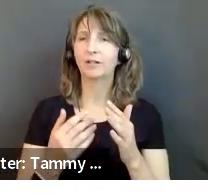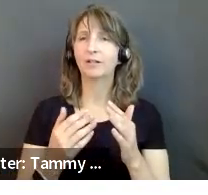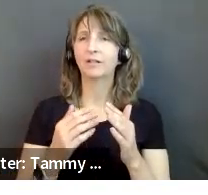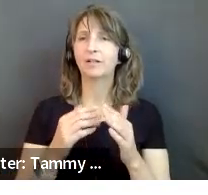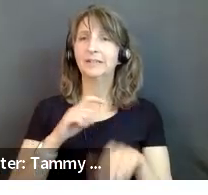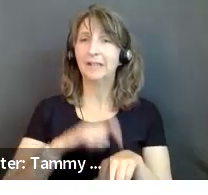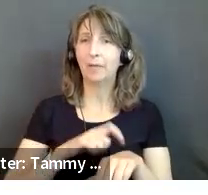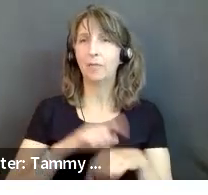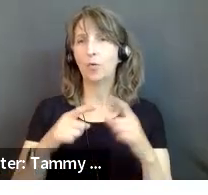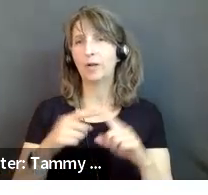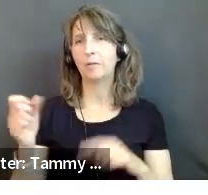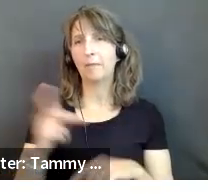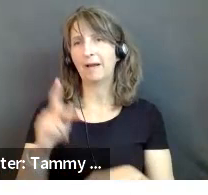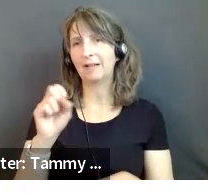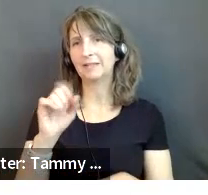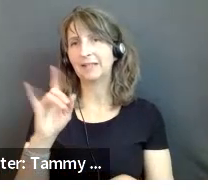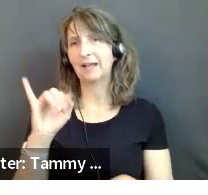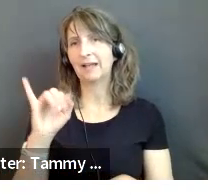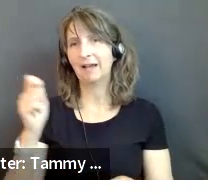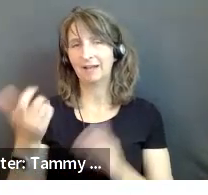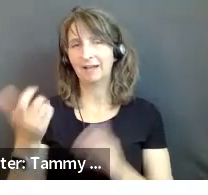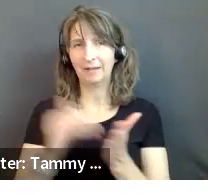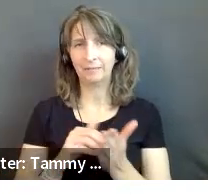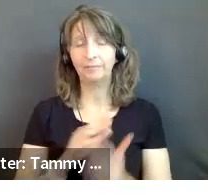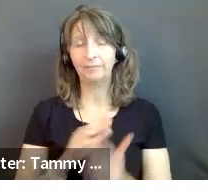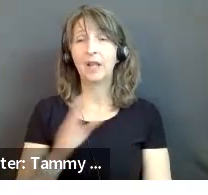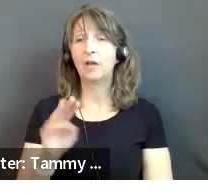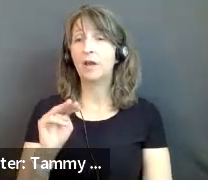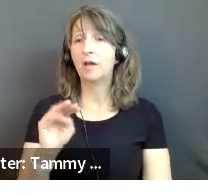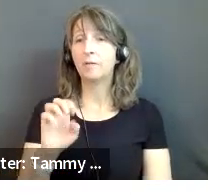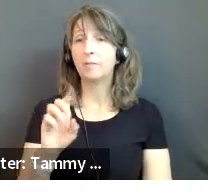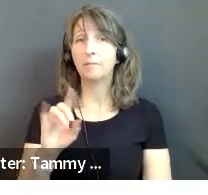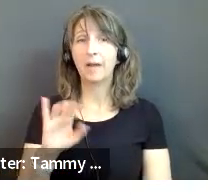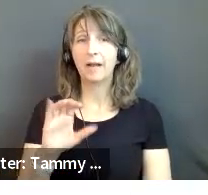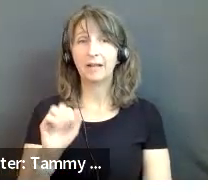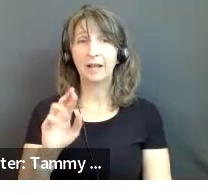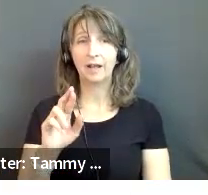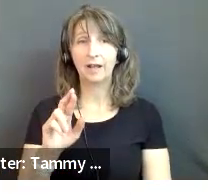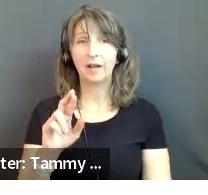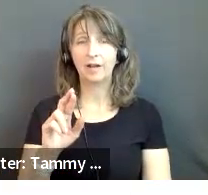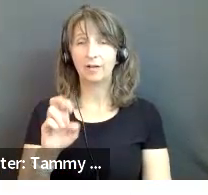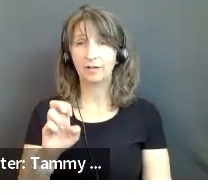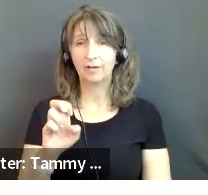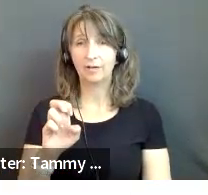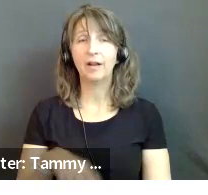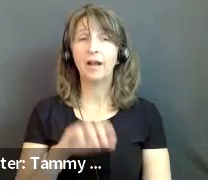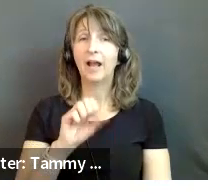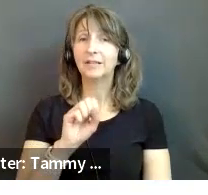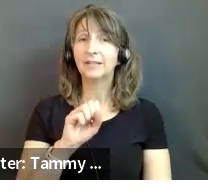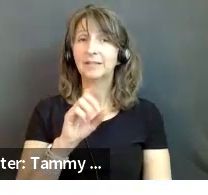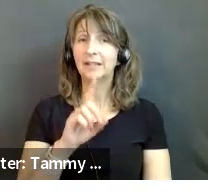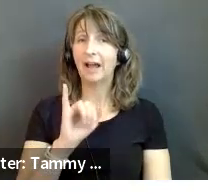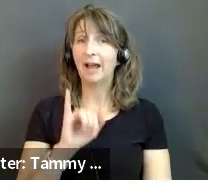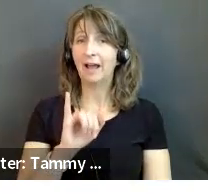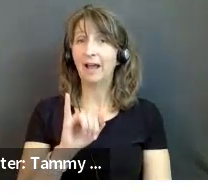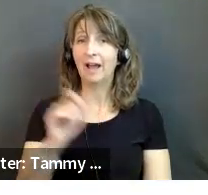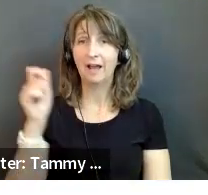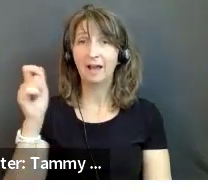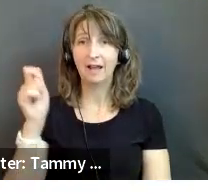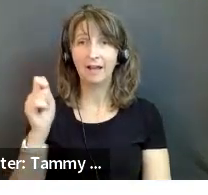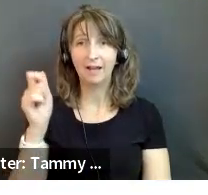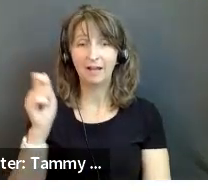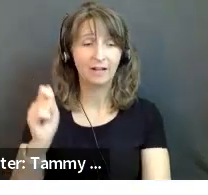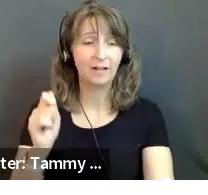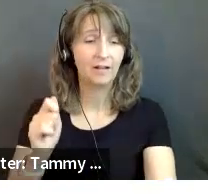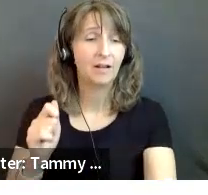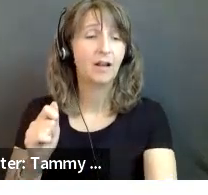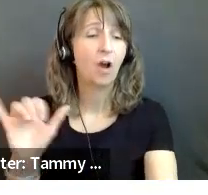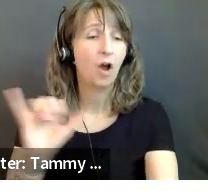Okay, Medicare. So. SSDI, beneficiaries. Ultimately, get Medicare.